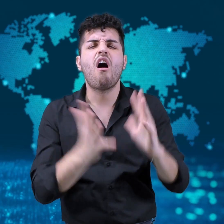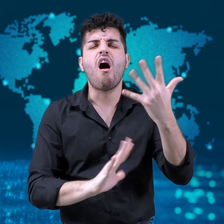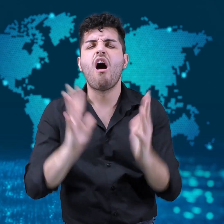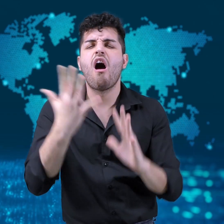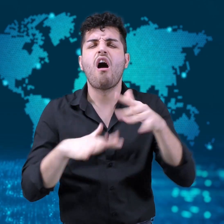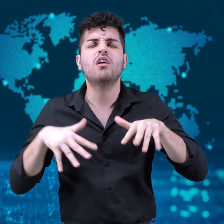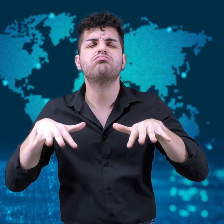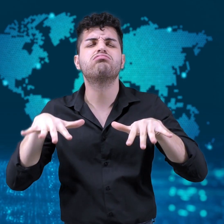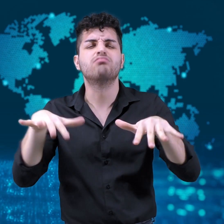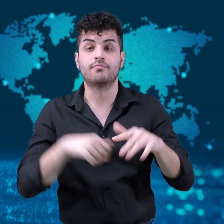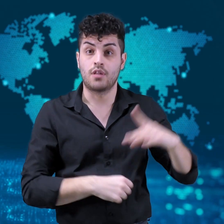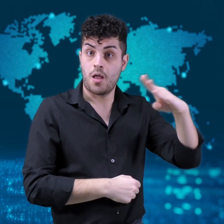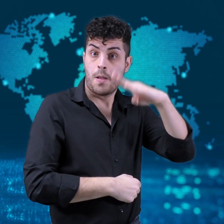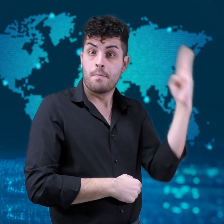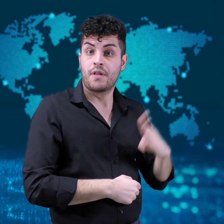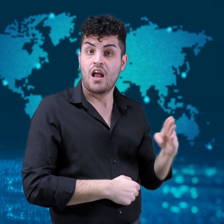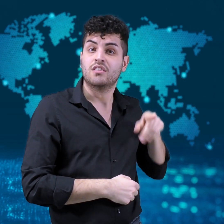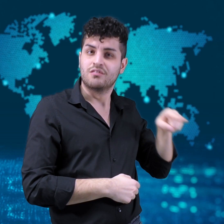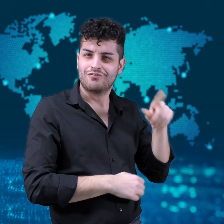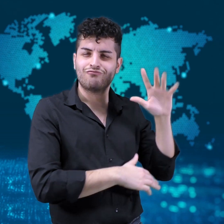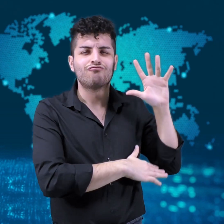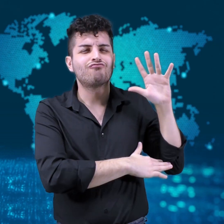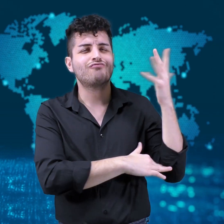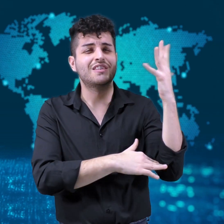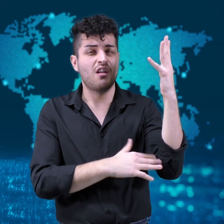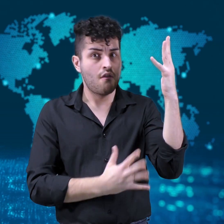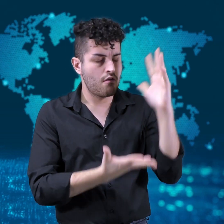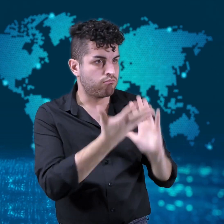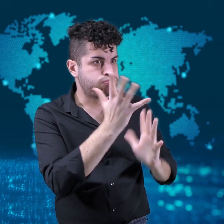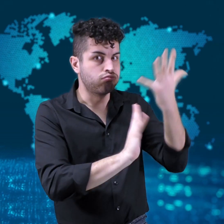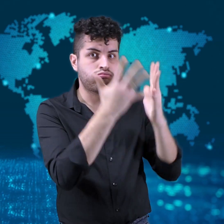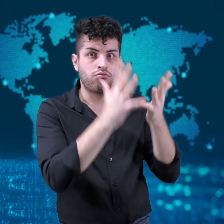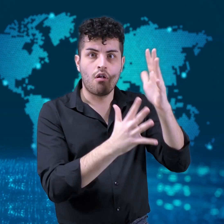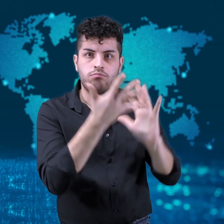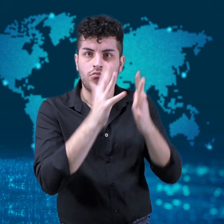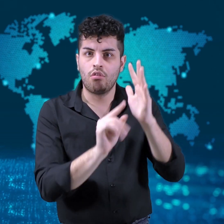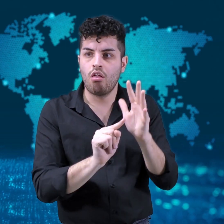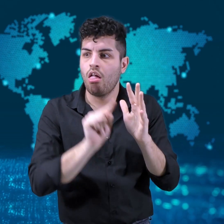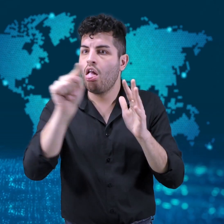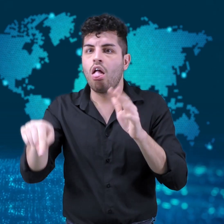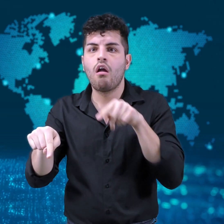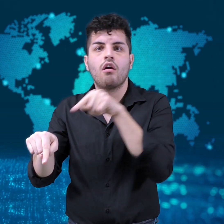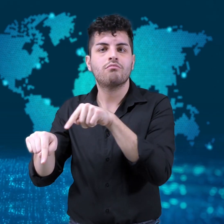damage being done to the Amazon rainforest.